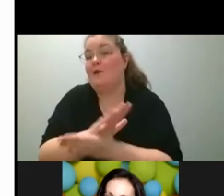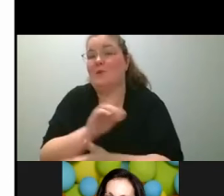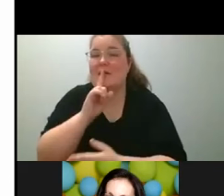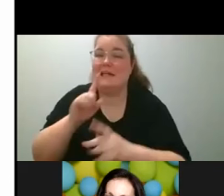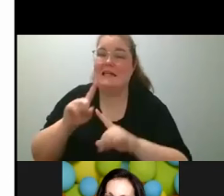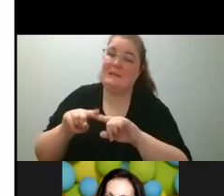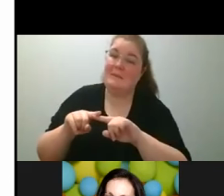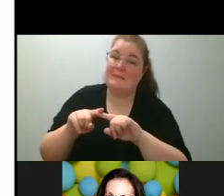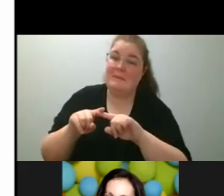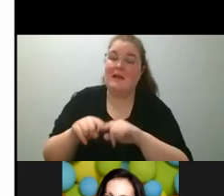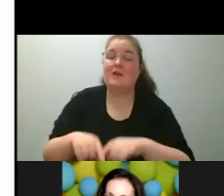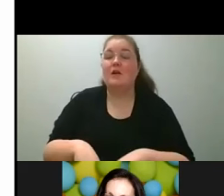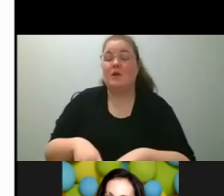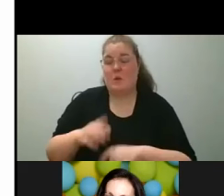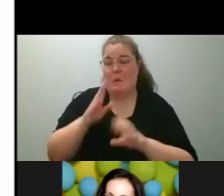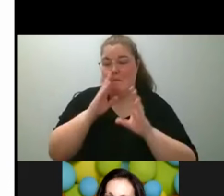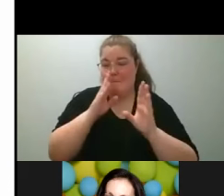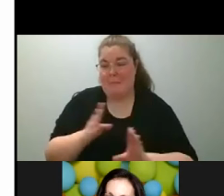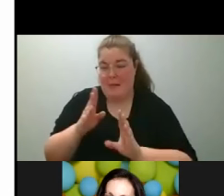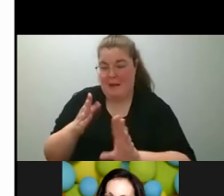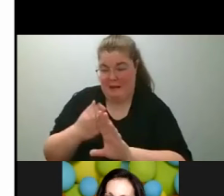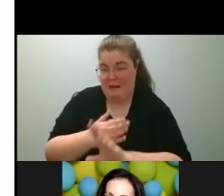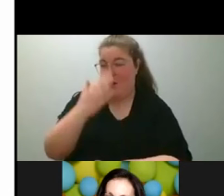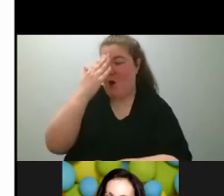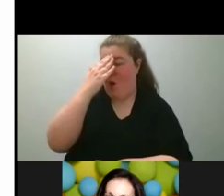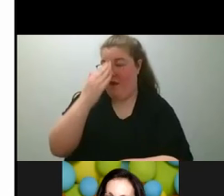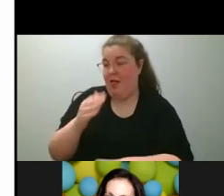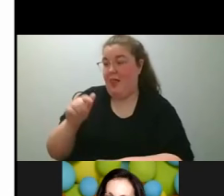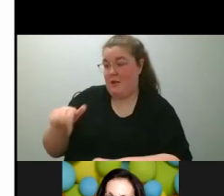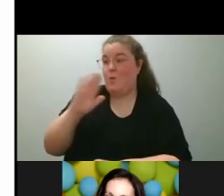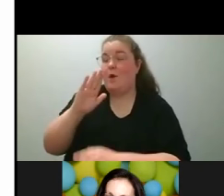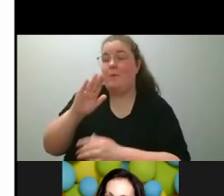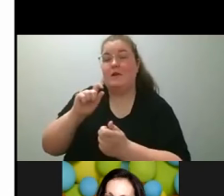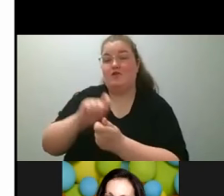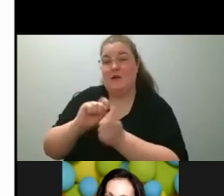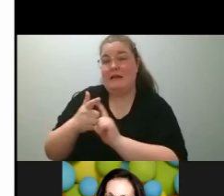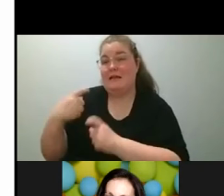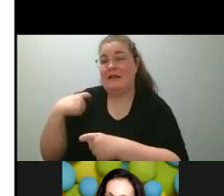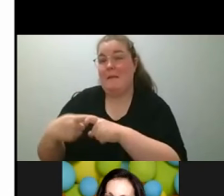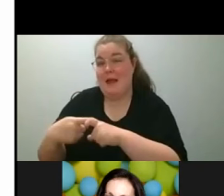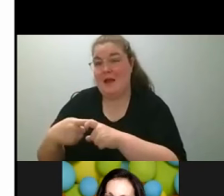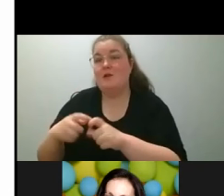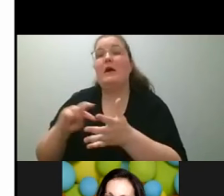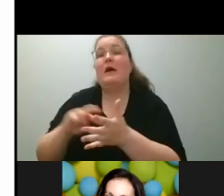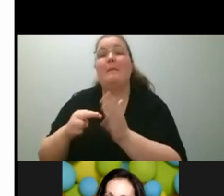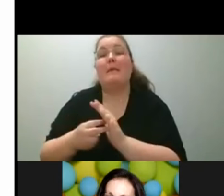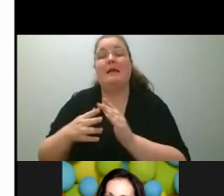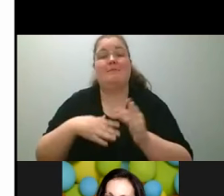So planning with expansion rate in mind can allow you to perhaps simplify some of the language in English